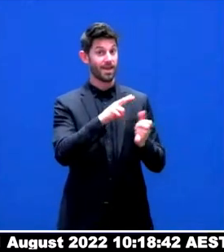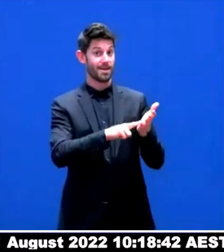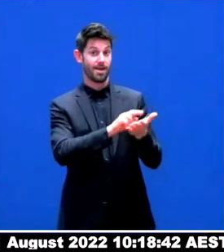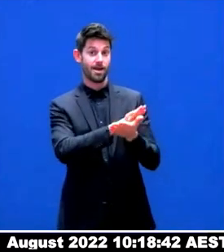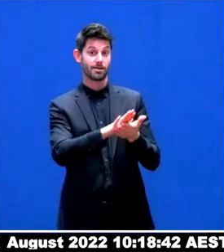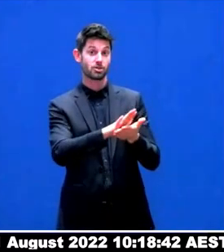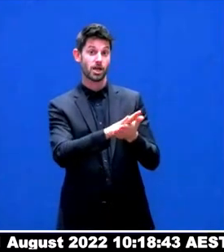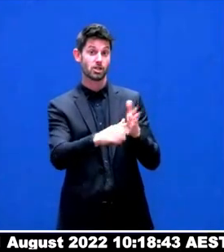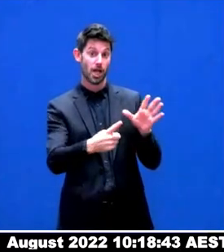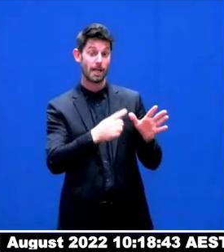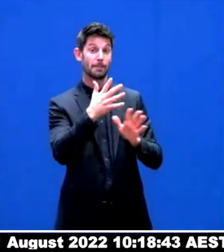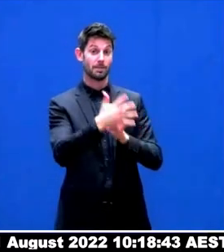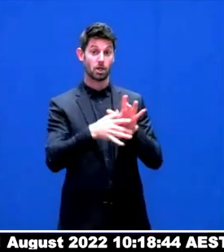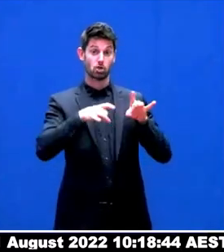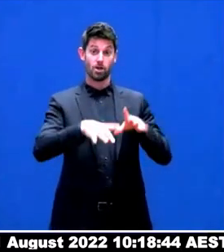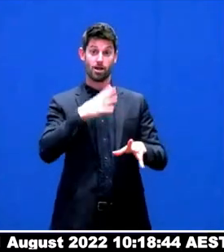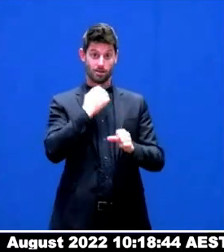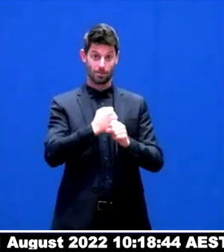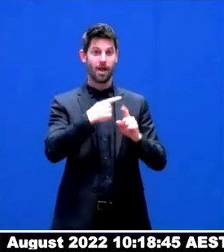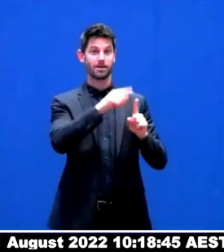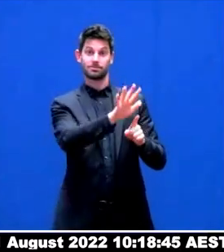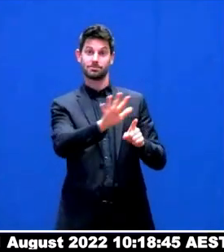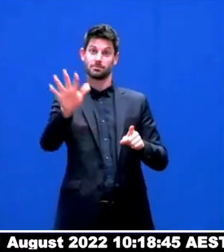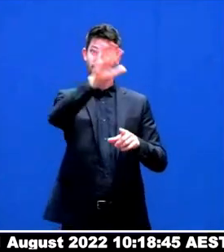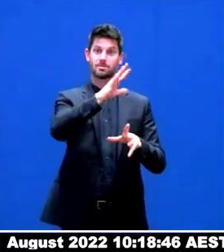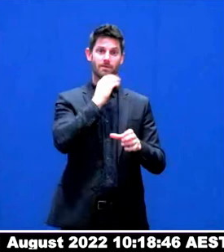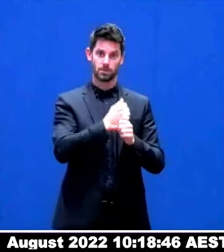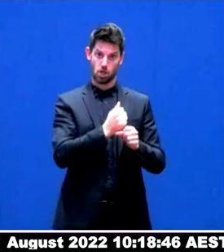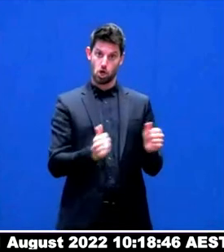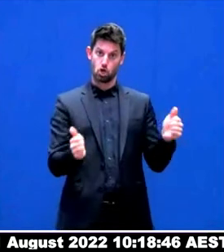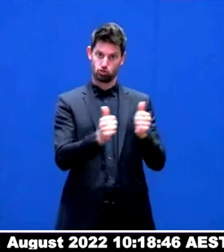the Commonwealth and the states recognise they have a mutual interest in improving